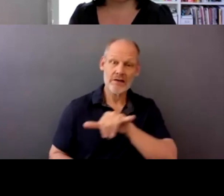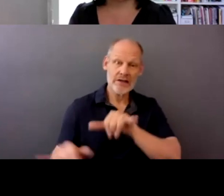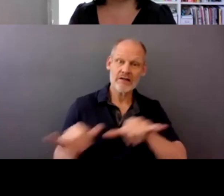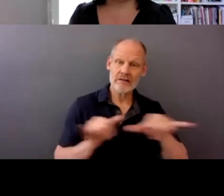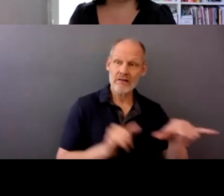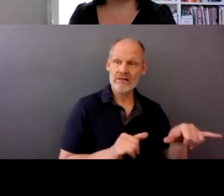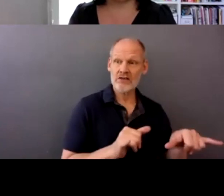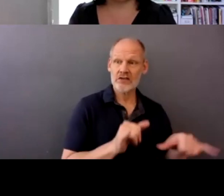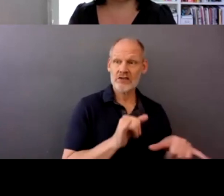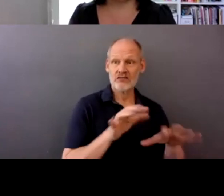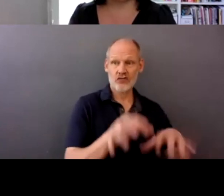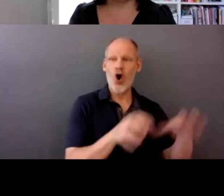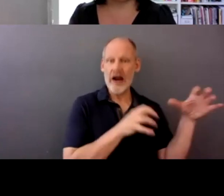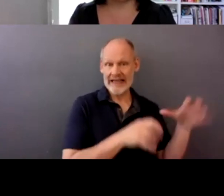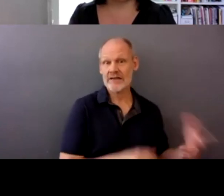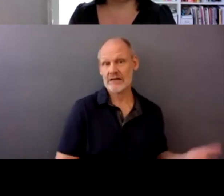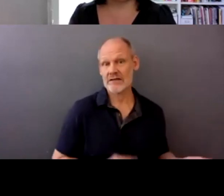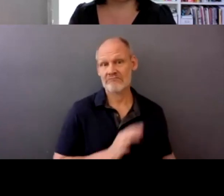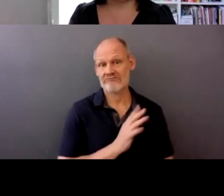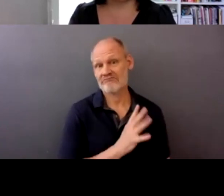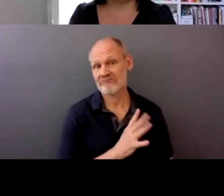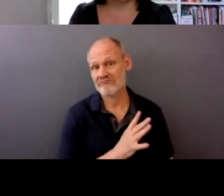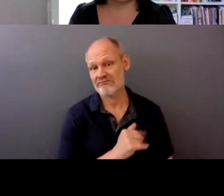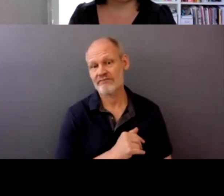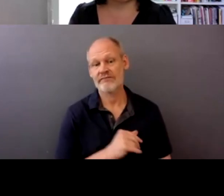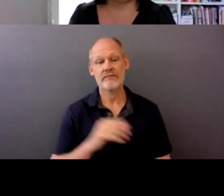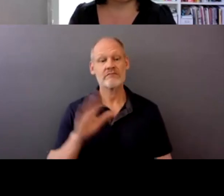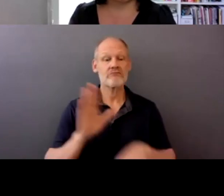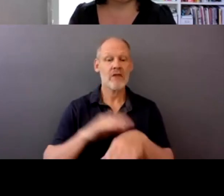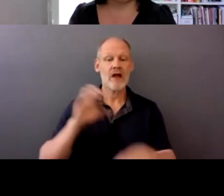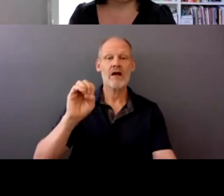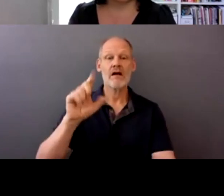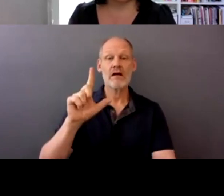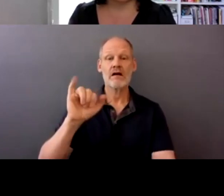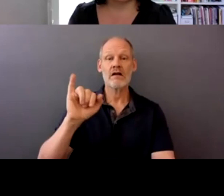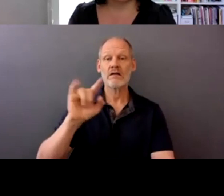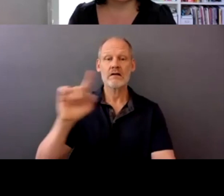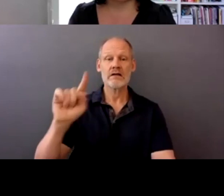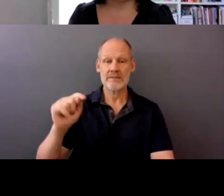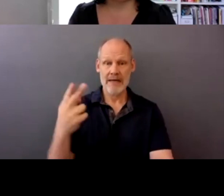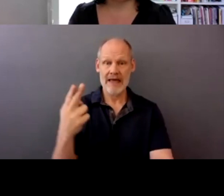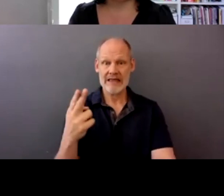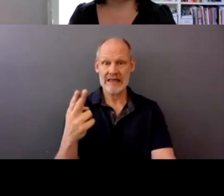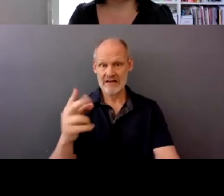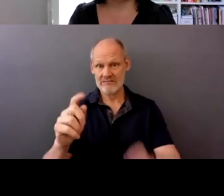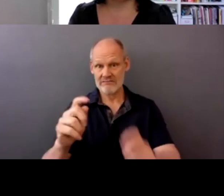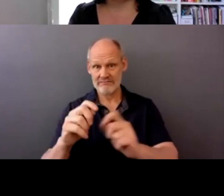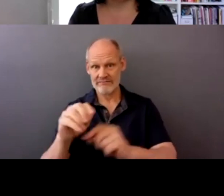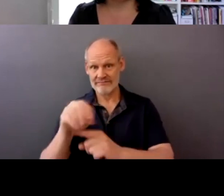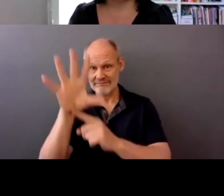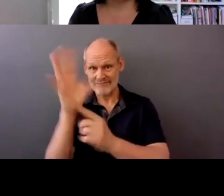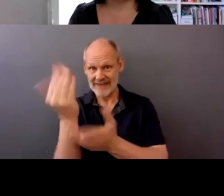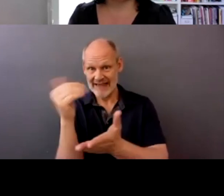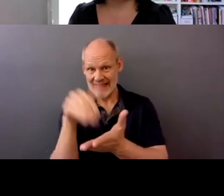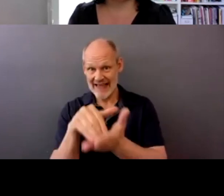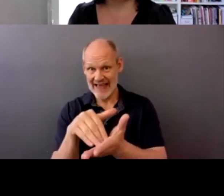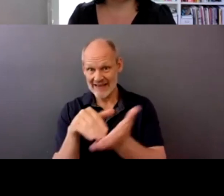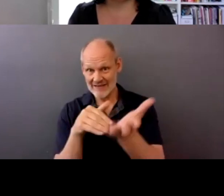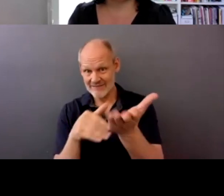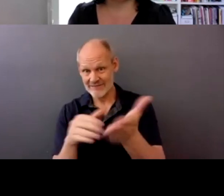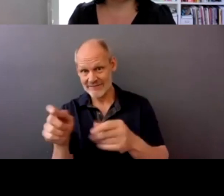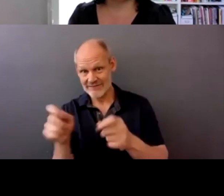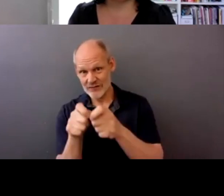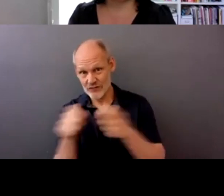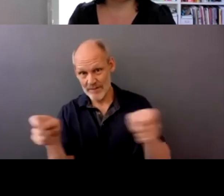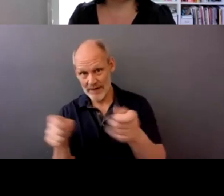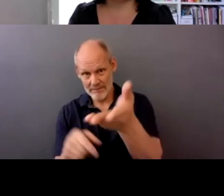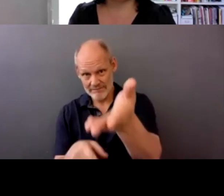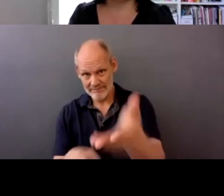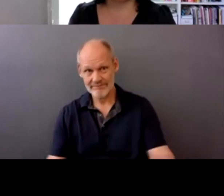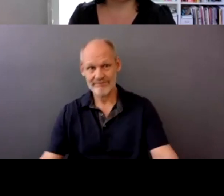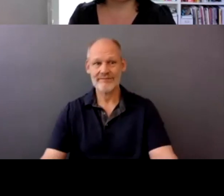as well. I want to bring Elizabeth back on screen, and she will close us out. So thank you everyone.